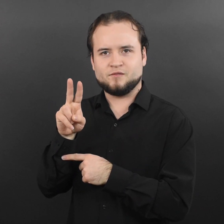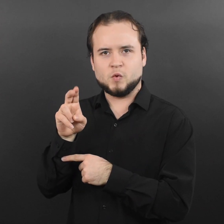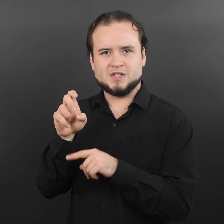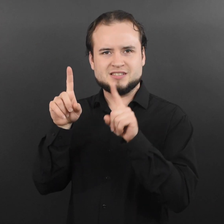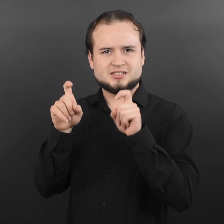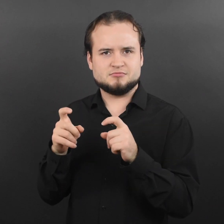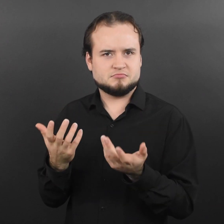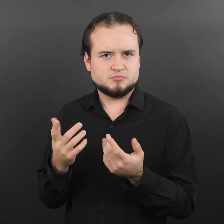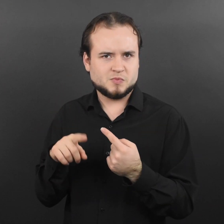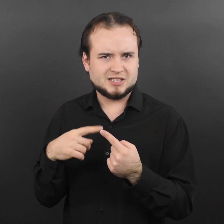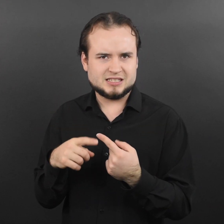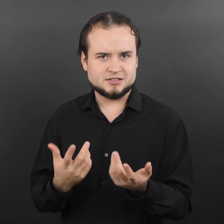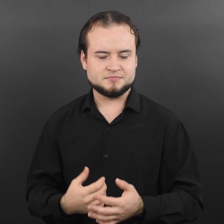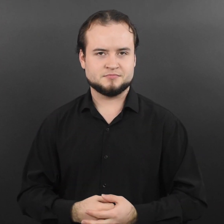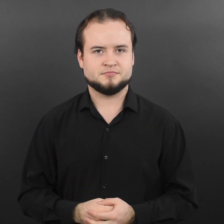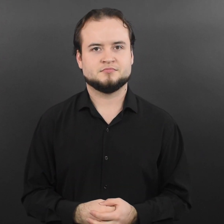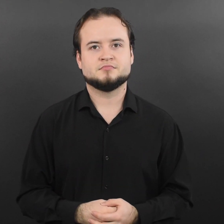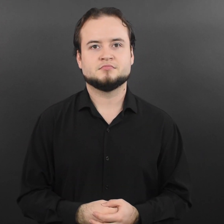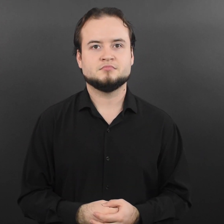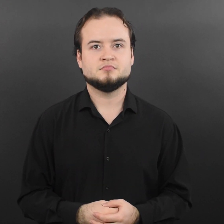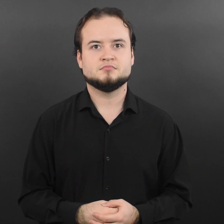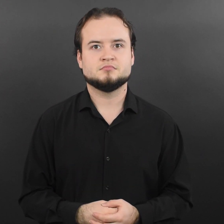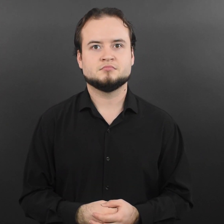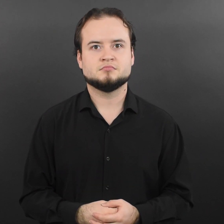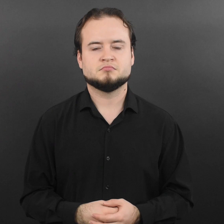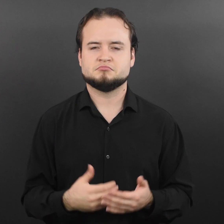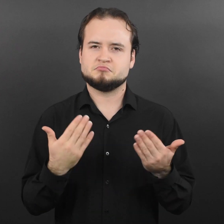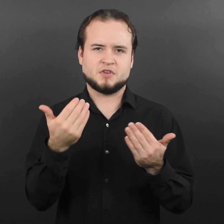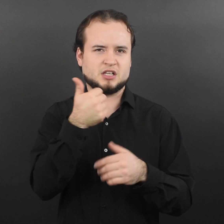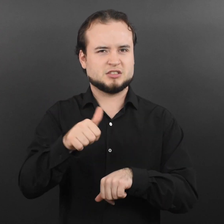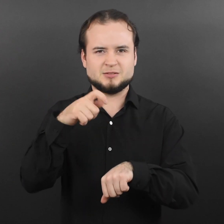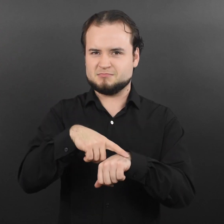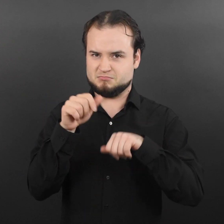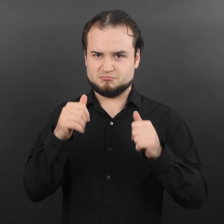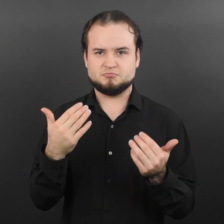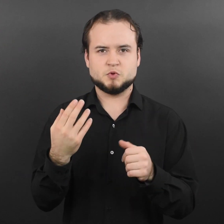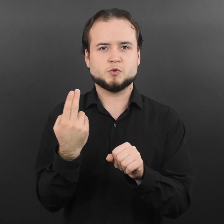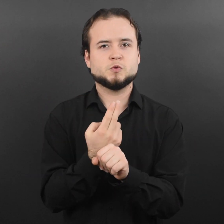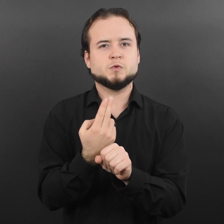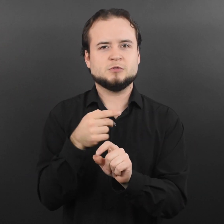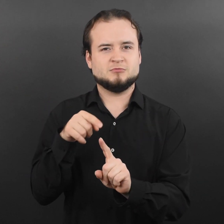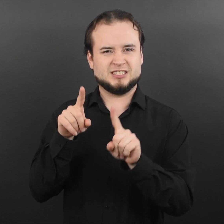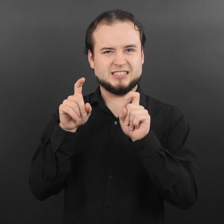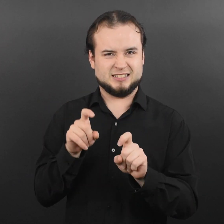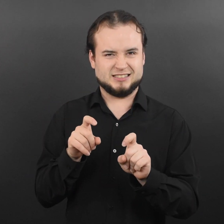of Health recommends testing if:  You are feeling symptoms of COVID-19